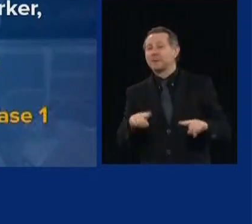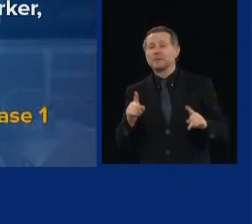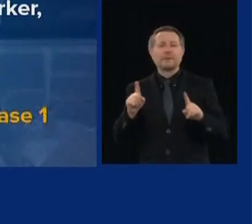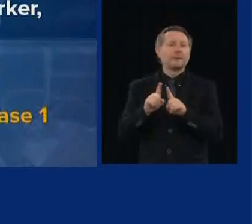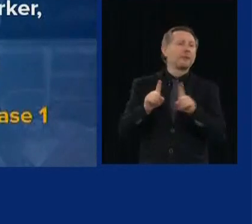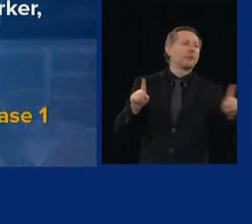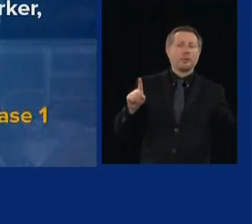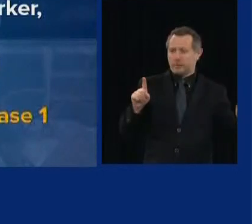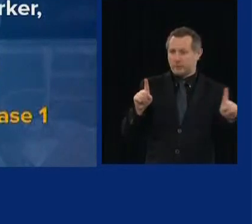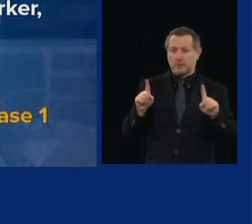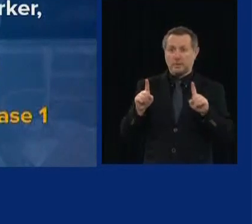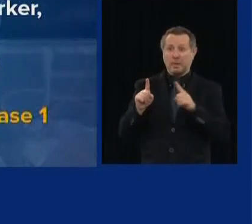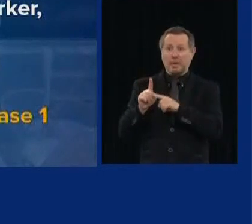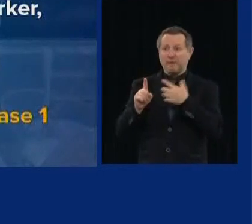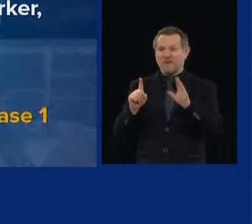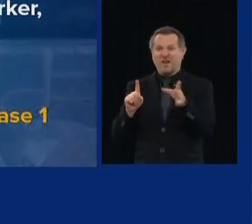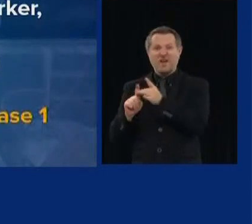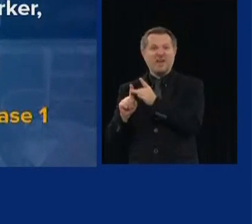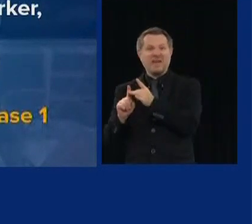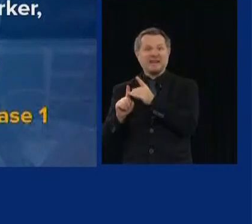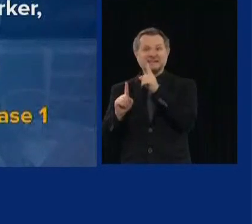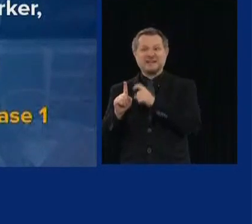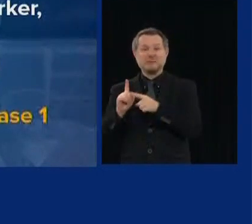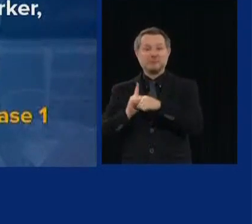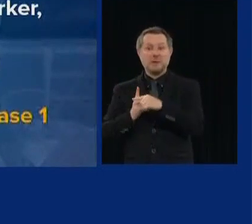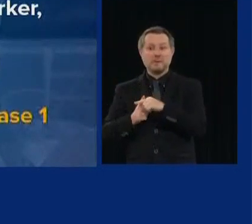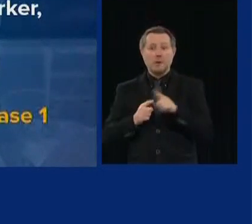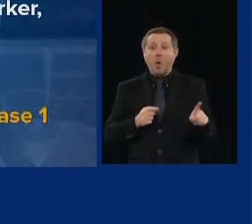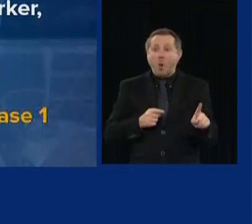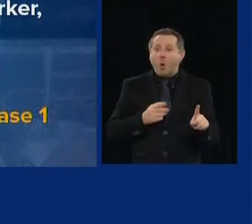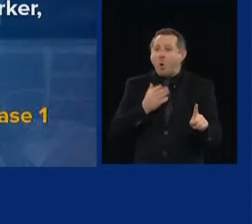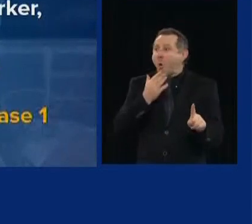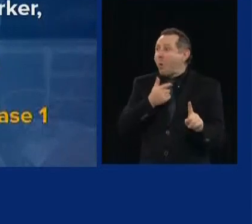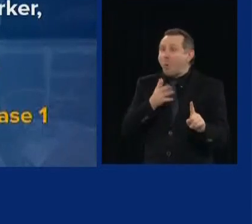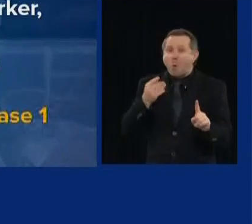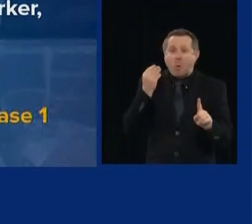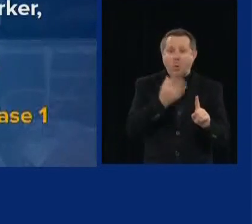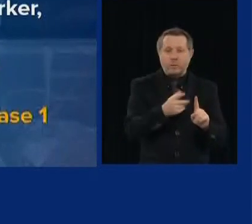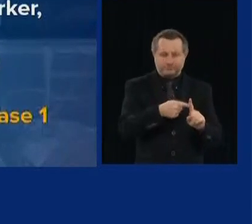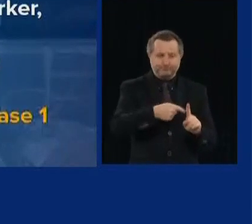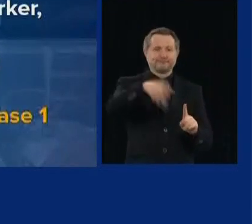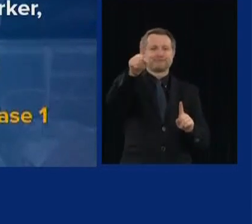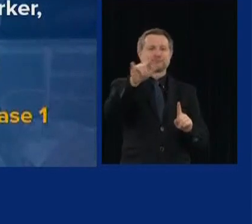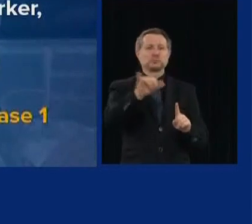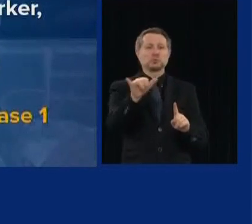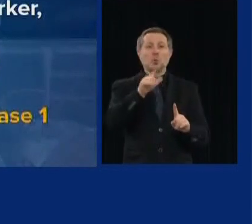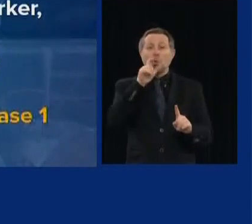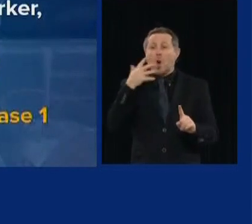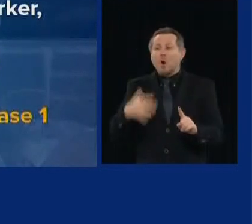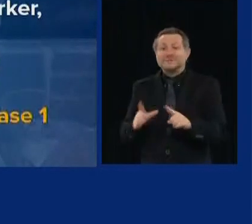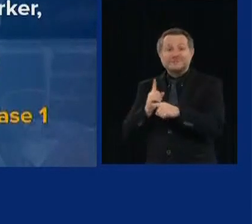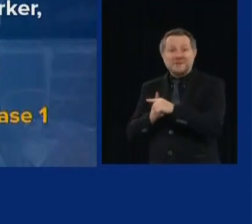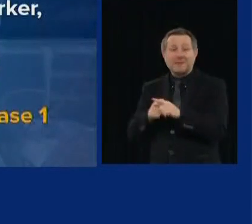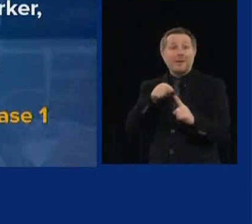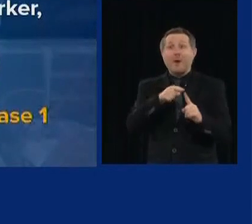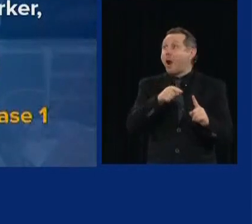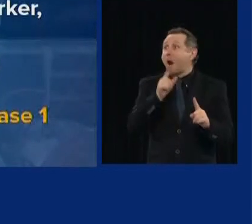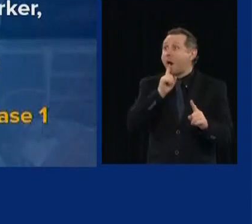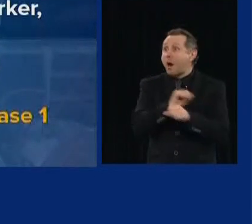WAS WITH YOU LAST NIGHT AT A PARTY, TURNS OUT I TESTED